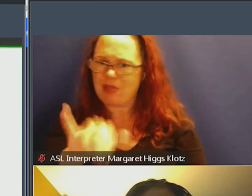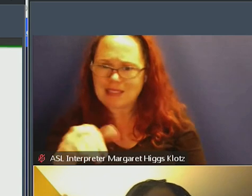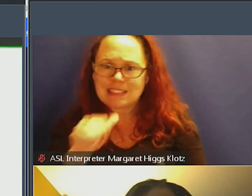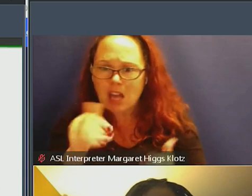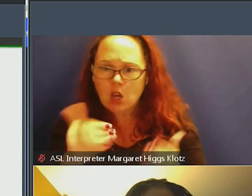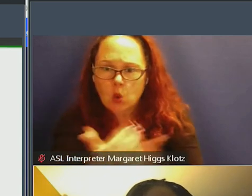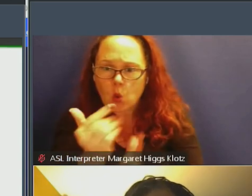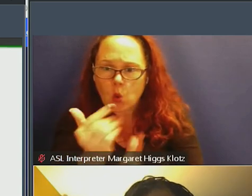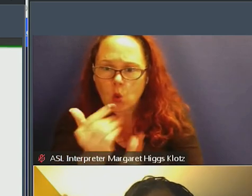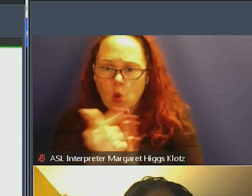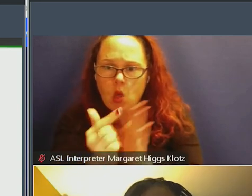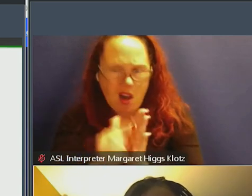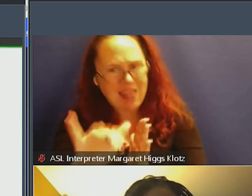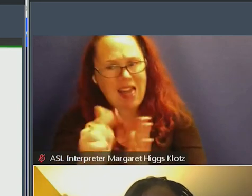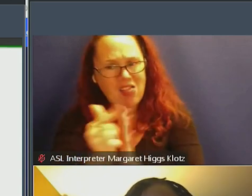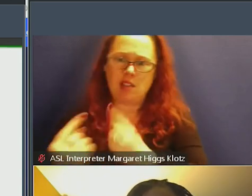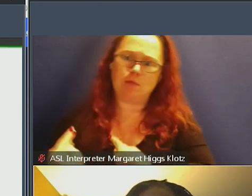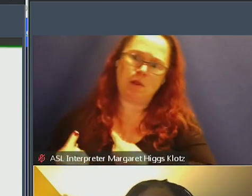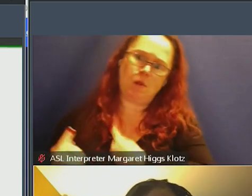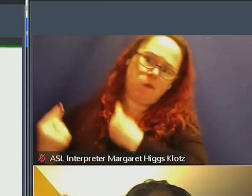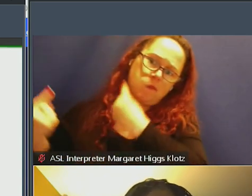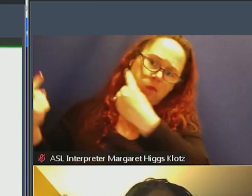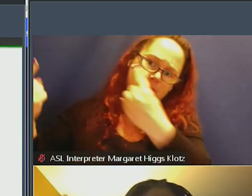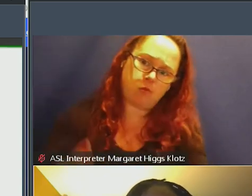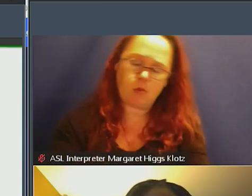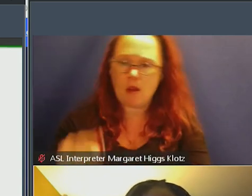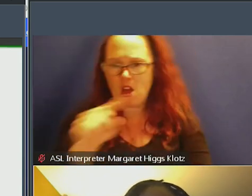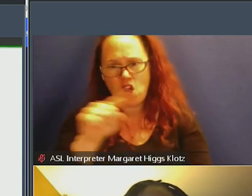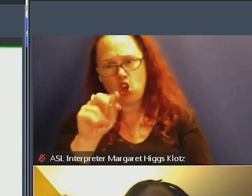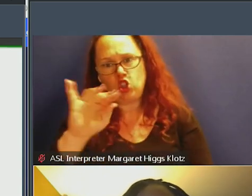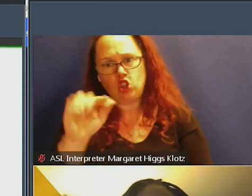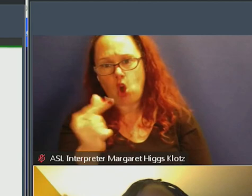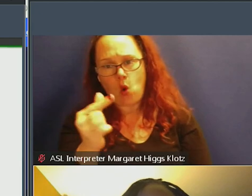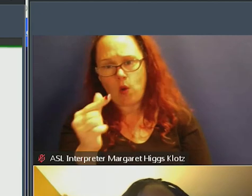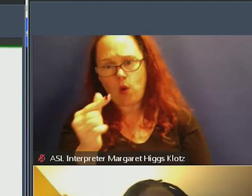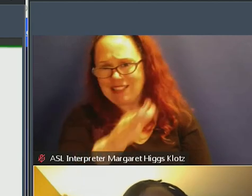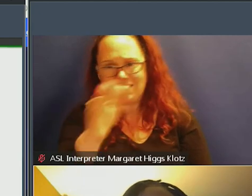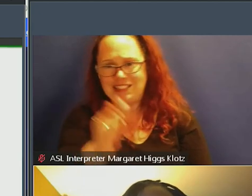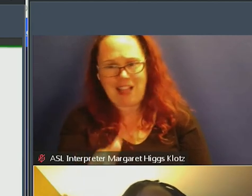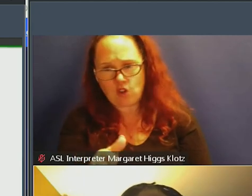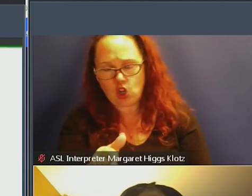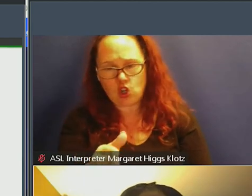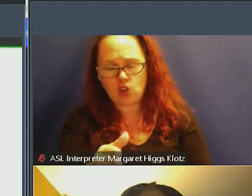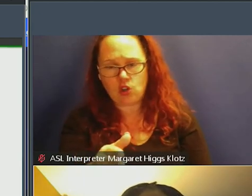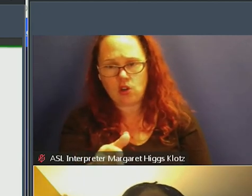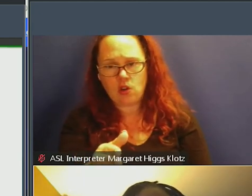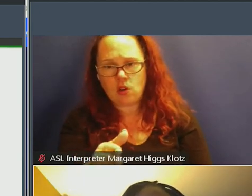Maryland has existed. Okay. Zoning has never been something that could be enforced upon